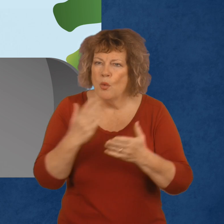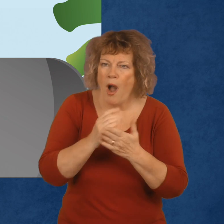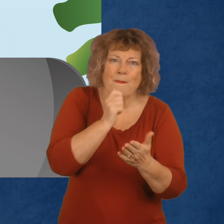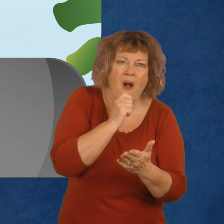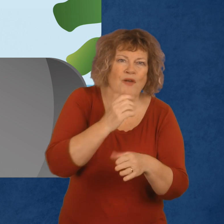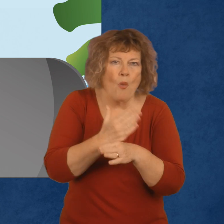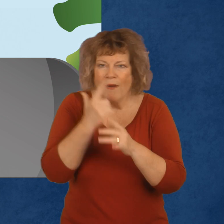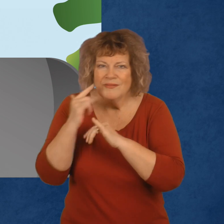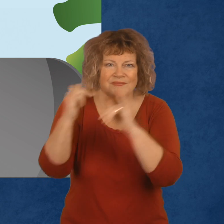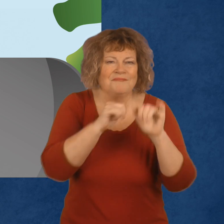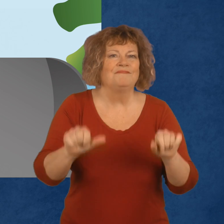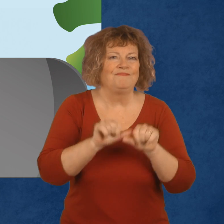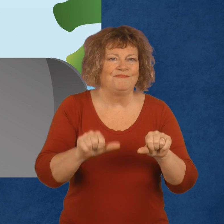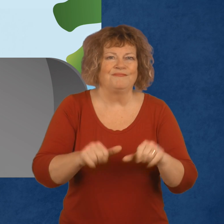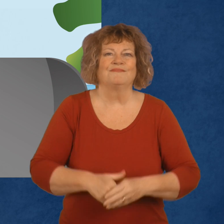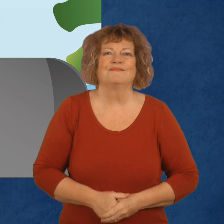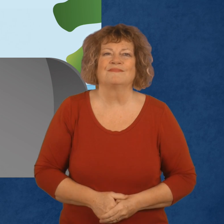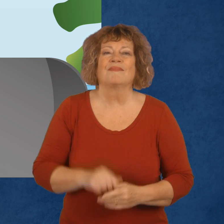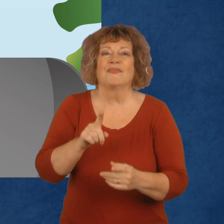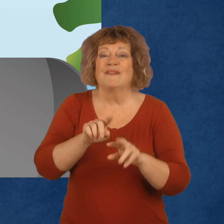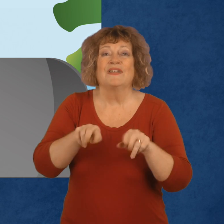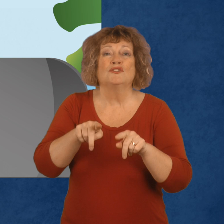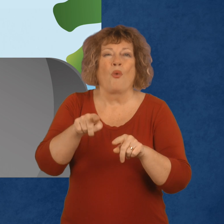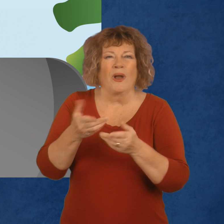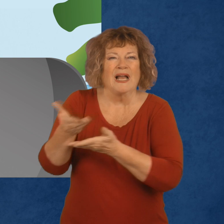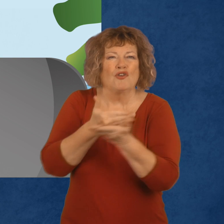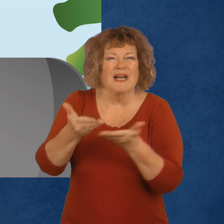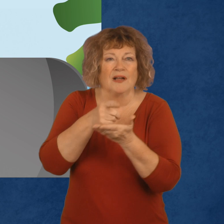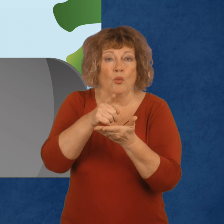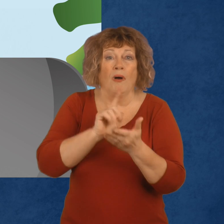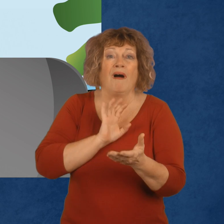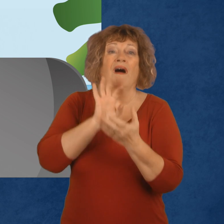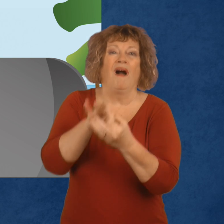you may be kept in an online waiting area until the hearing is ready to start.